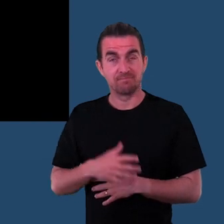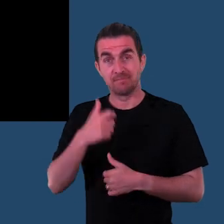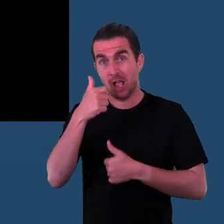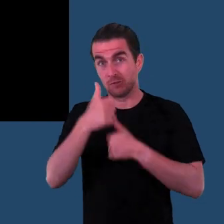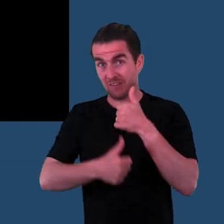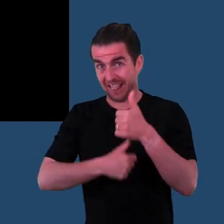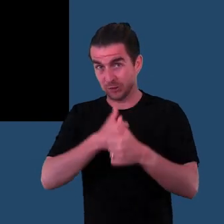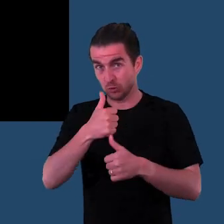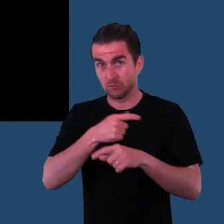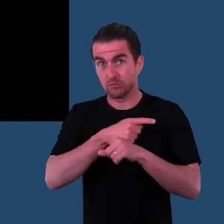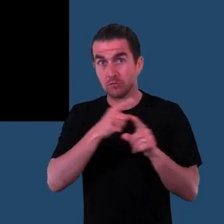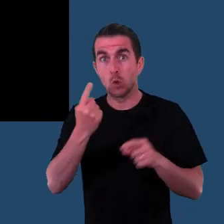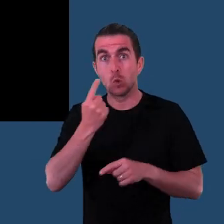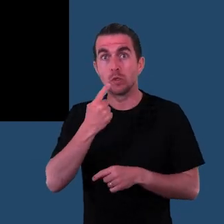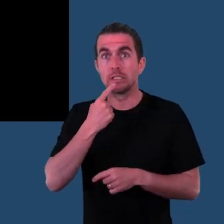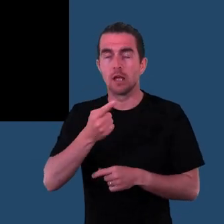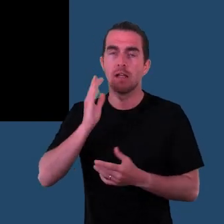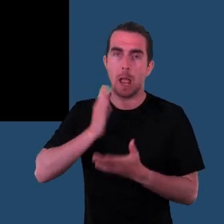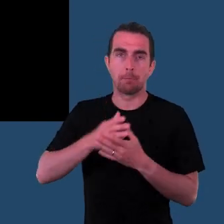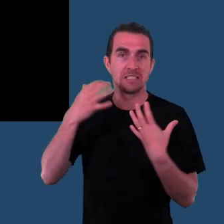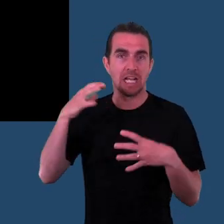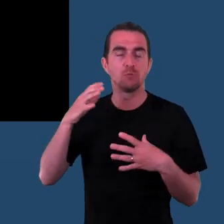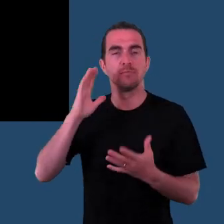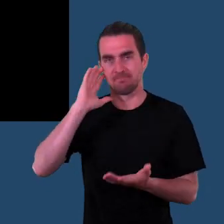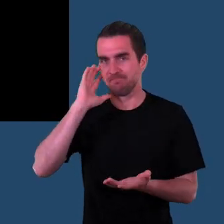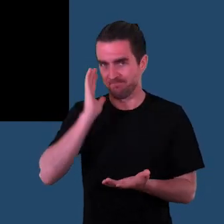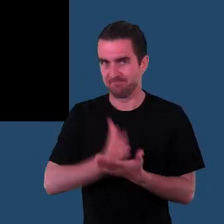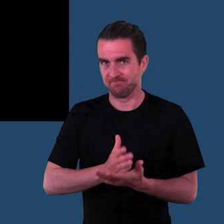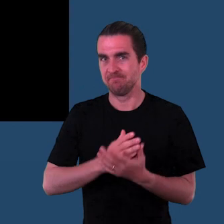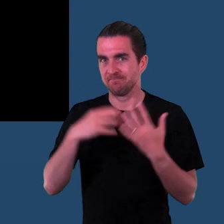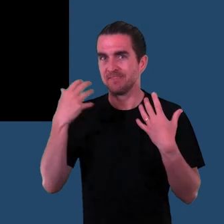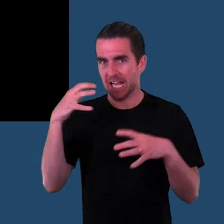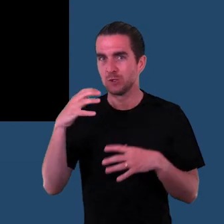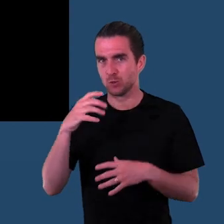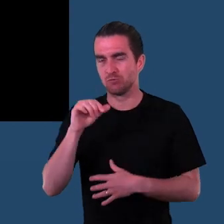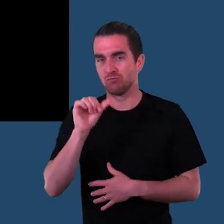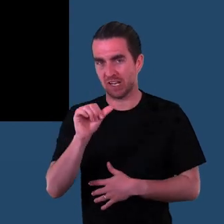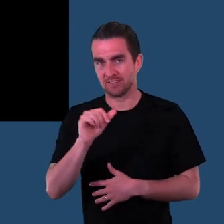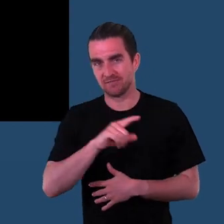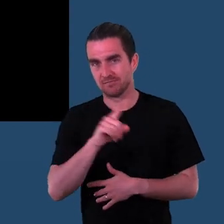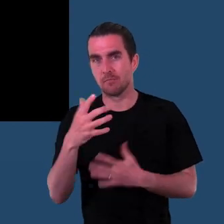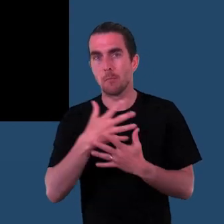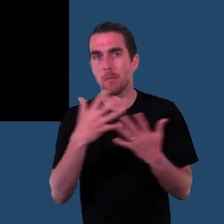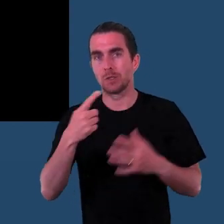Congratulations, everyone who said this was a dinosaur. Yep, mostly yeses.